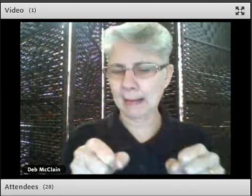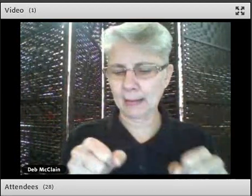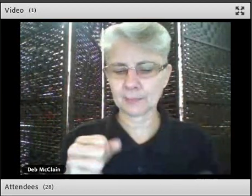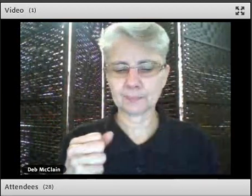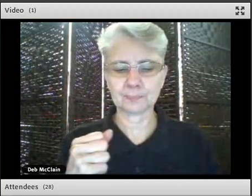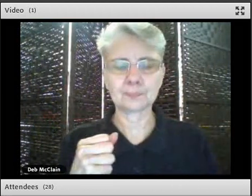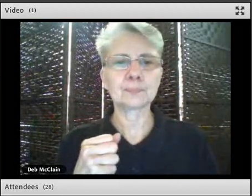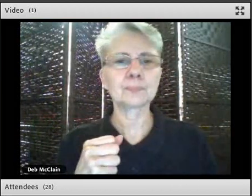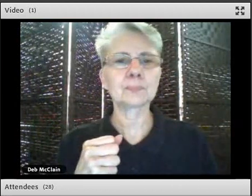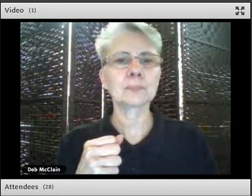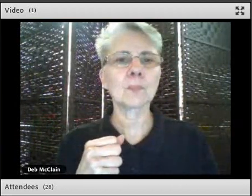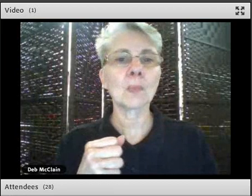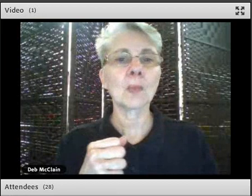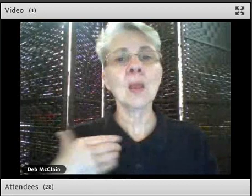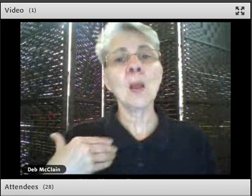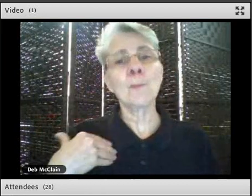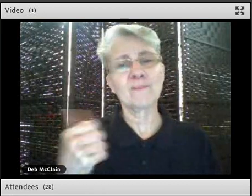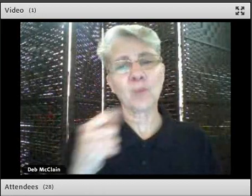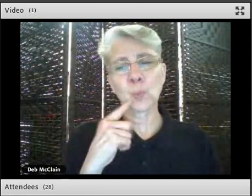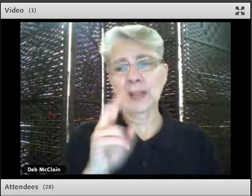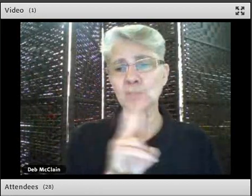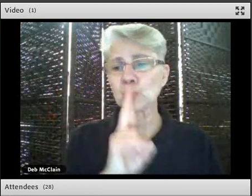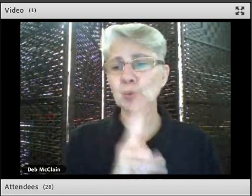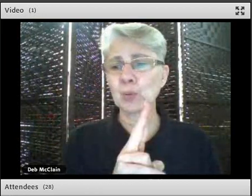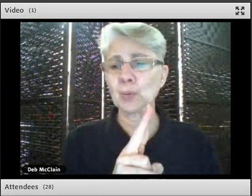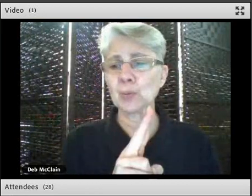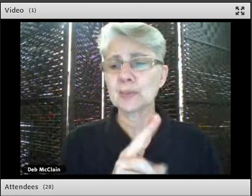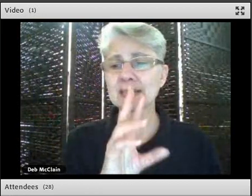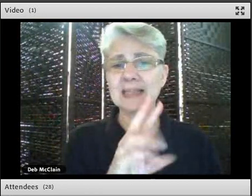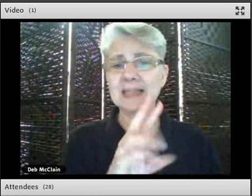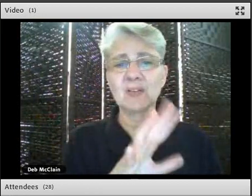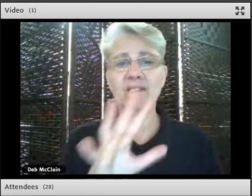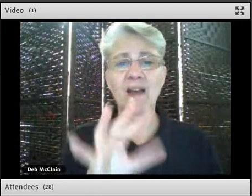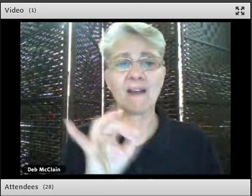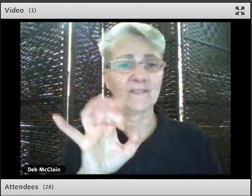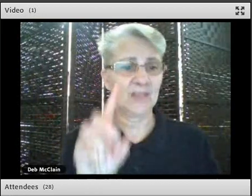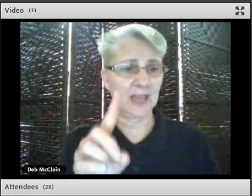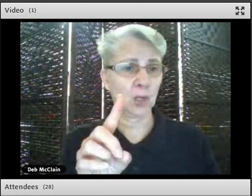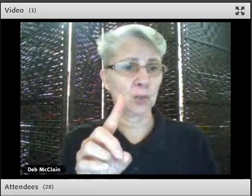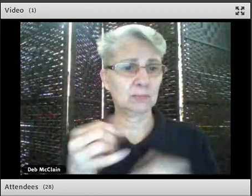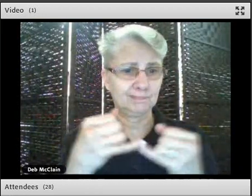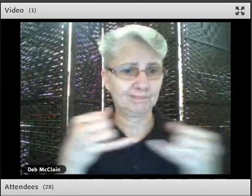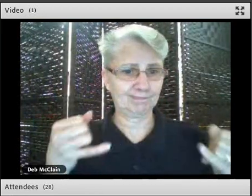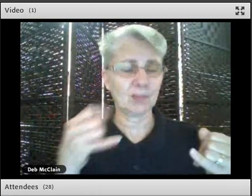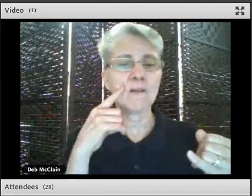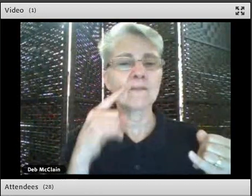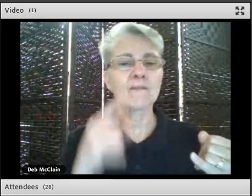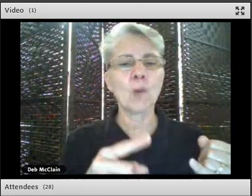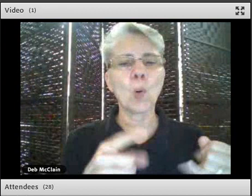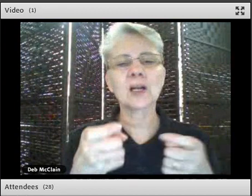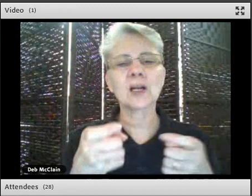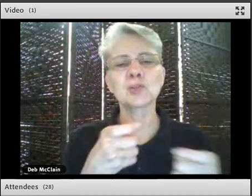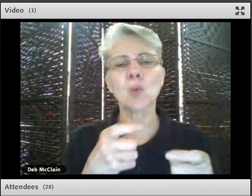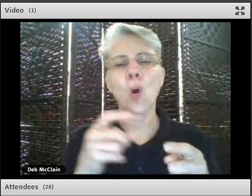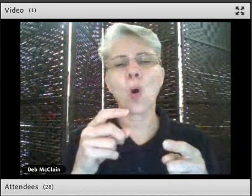for controlled vocabulary access. So you can use "655 compact discs"